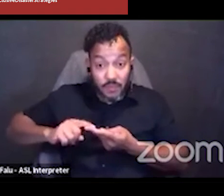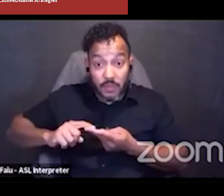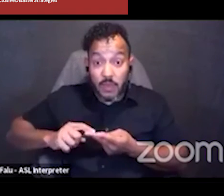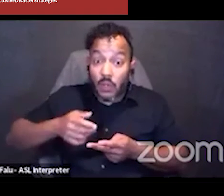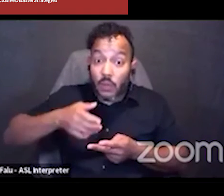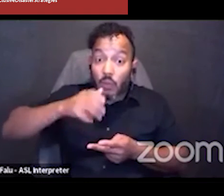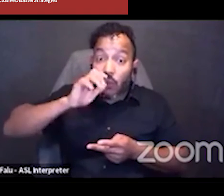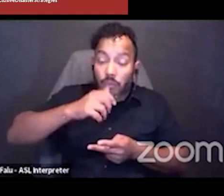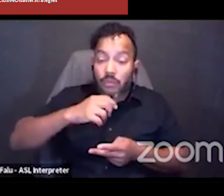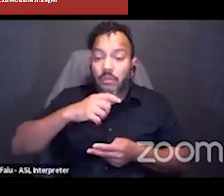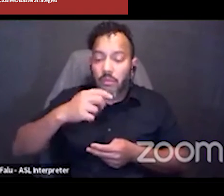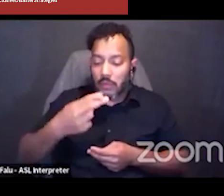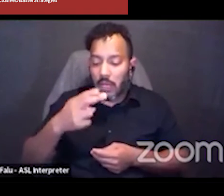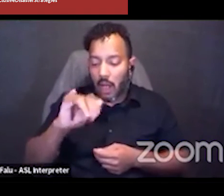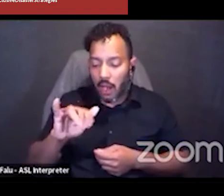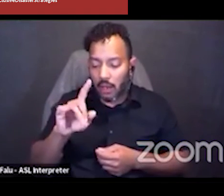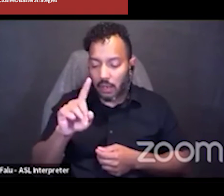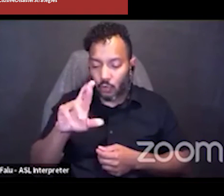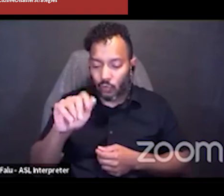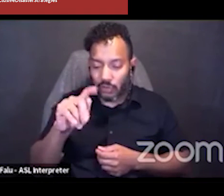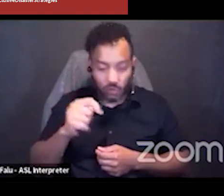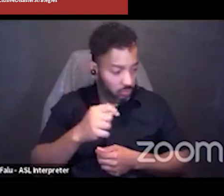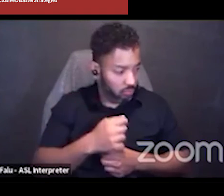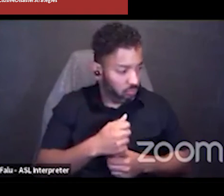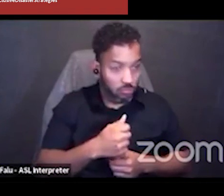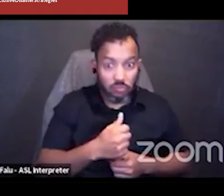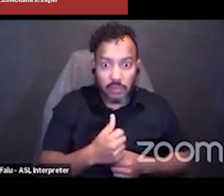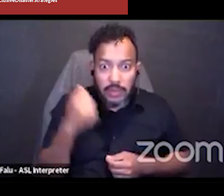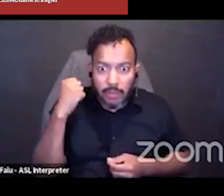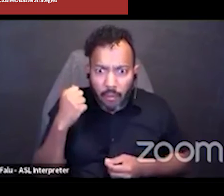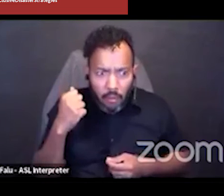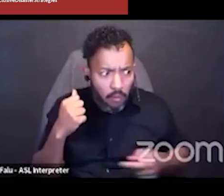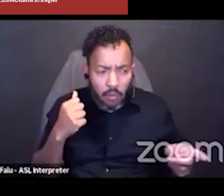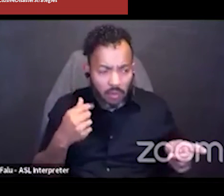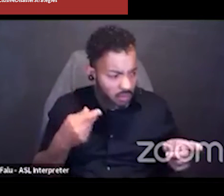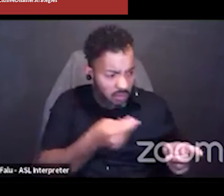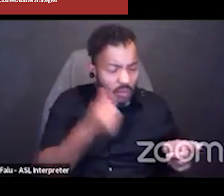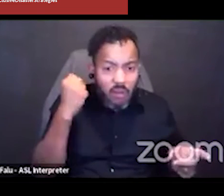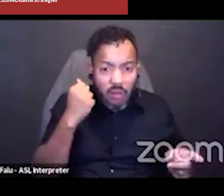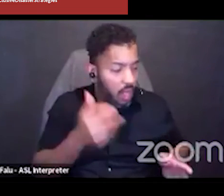And was left to die.